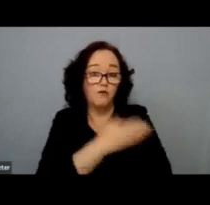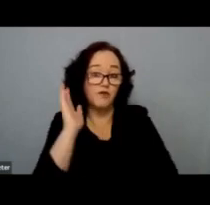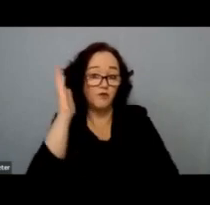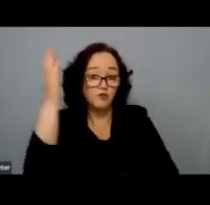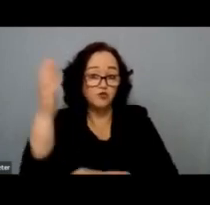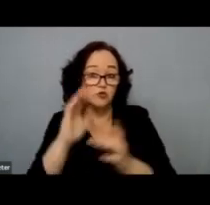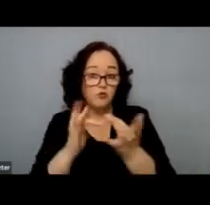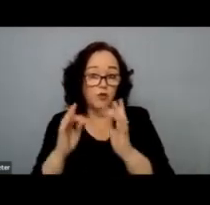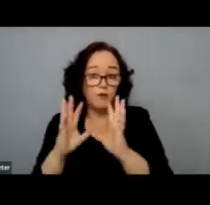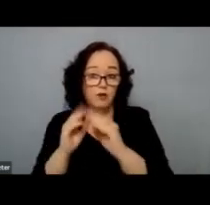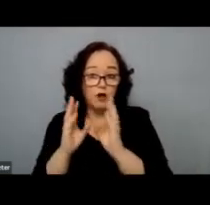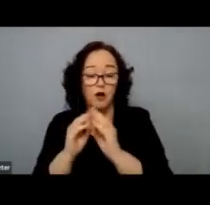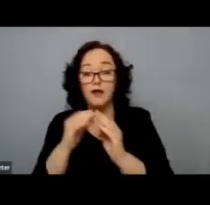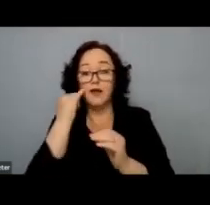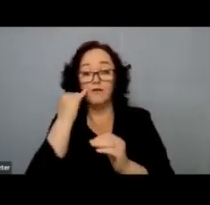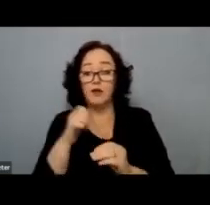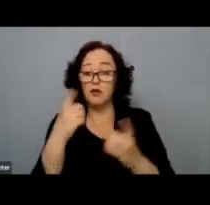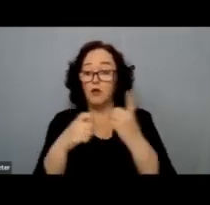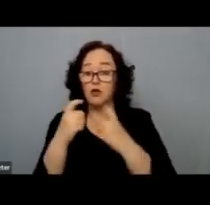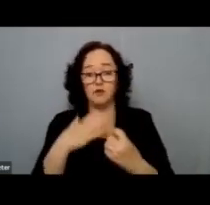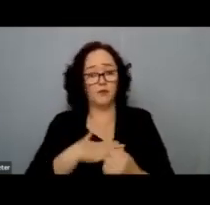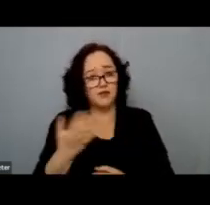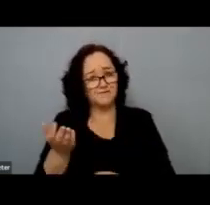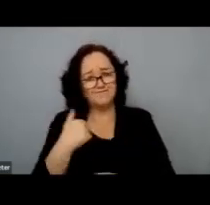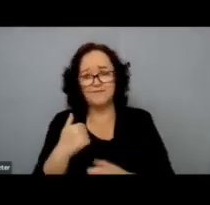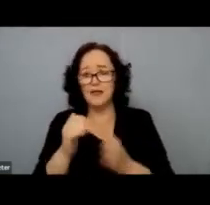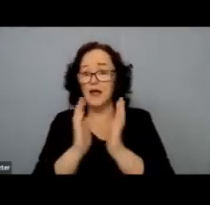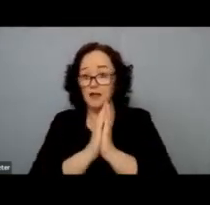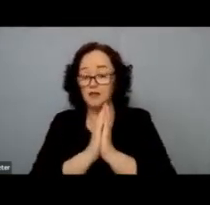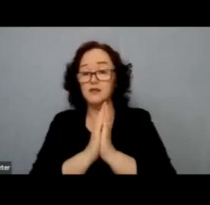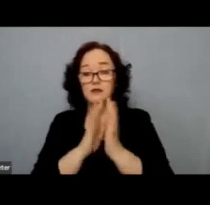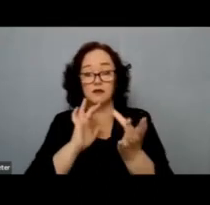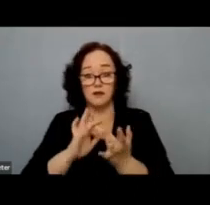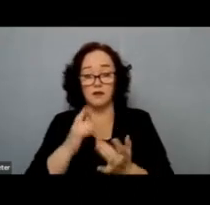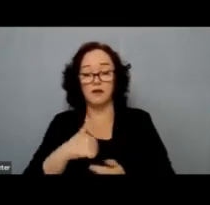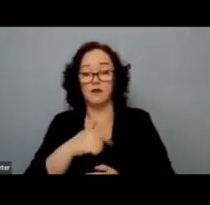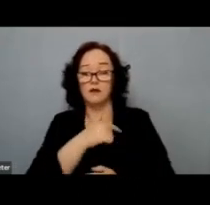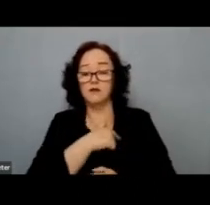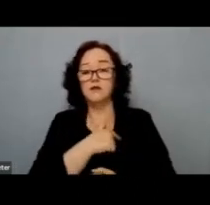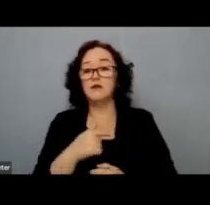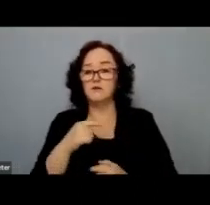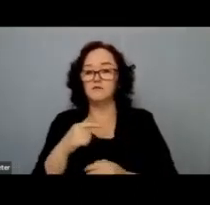hesitate to reach out to us at the TARC Center. Thank you so much everyone that responded